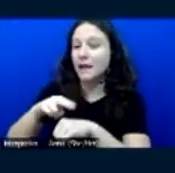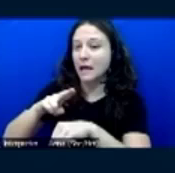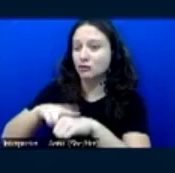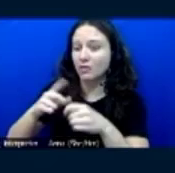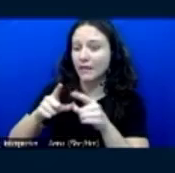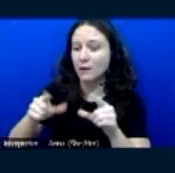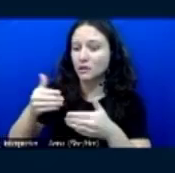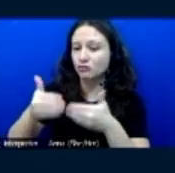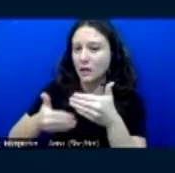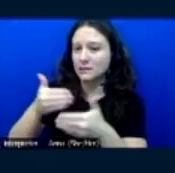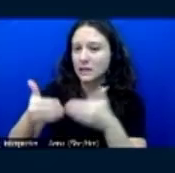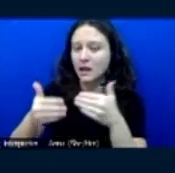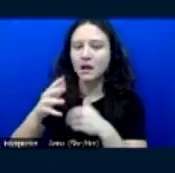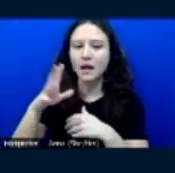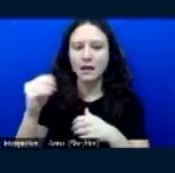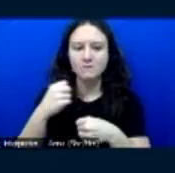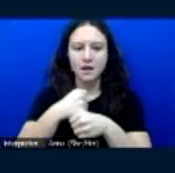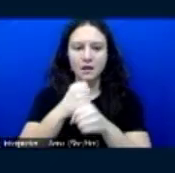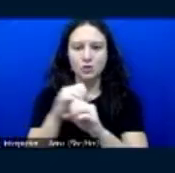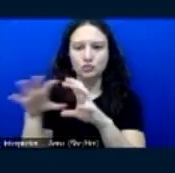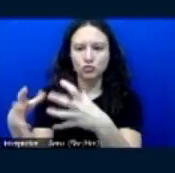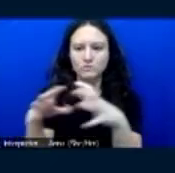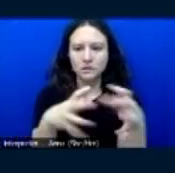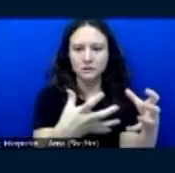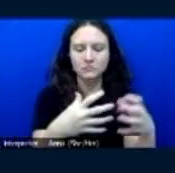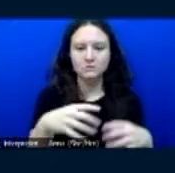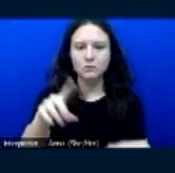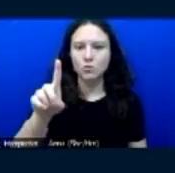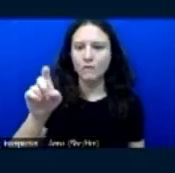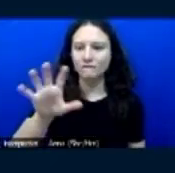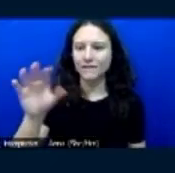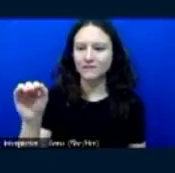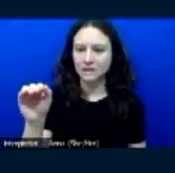they grouped them into about 150 Topic clusters.